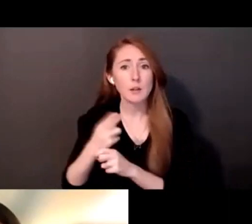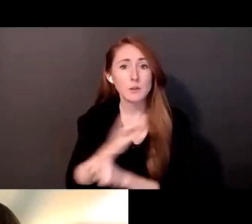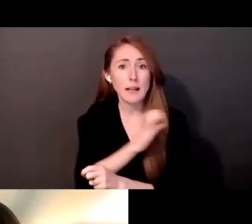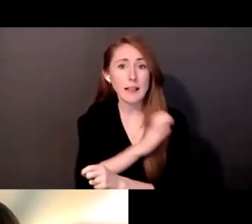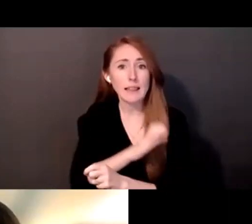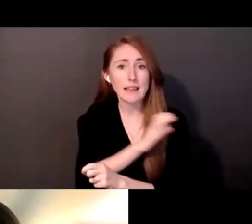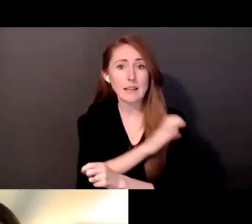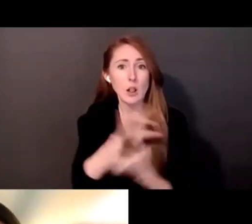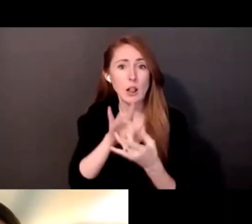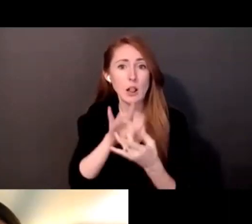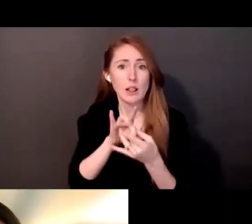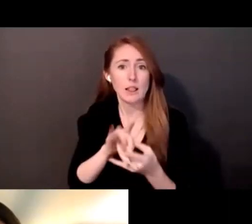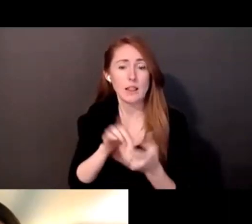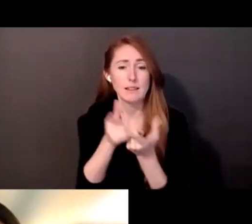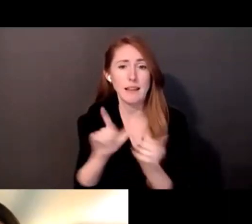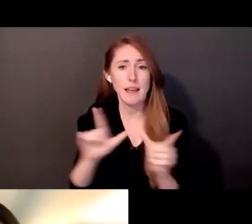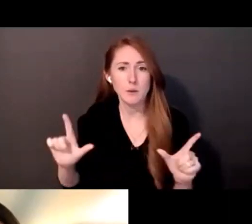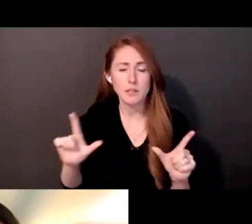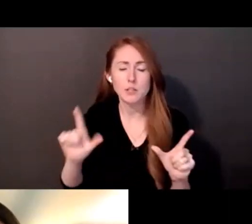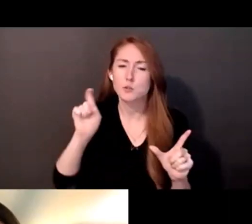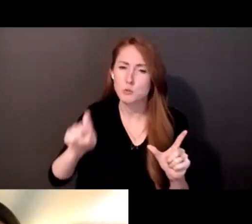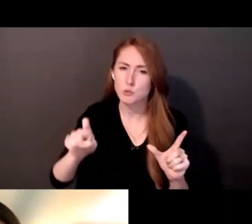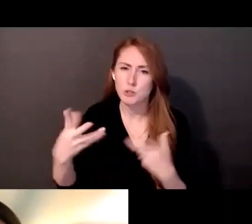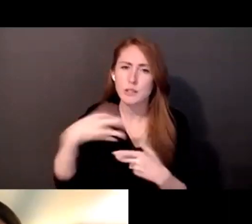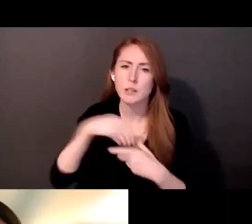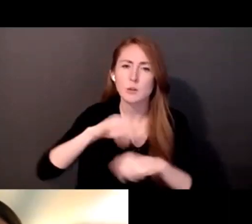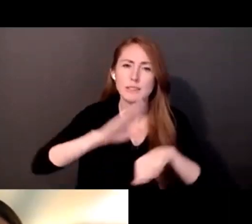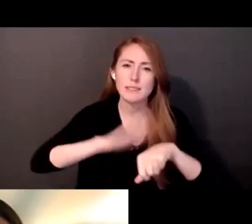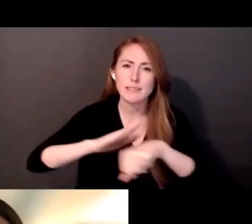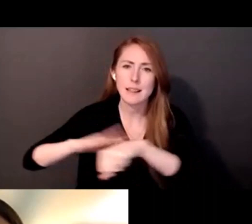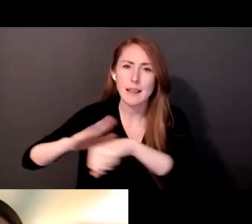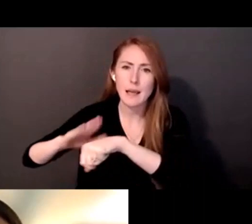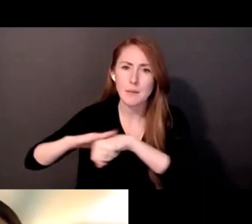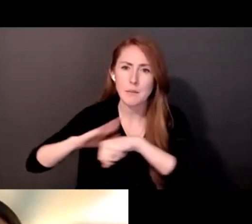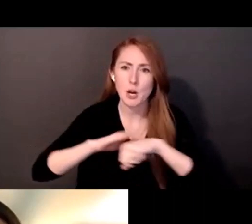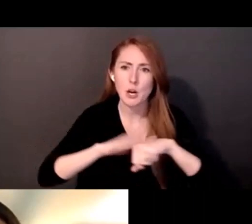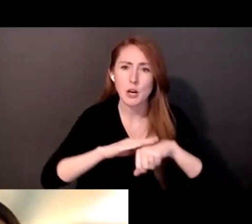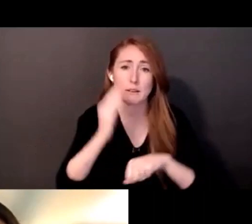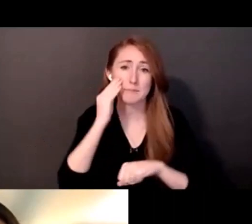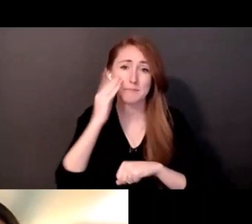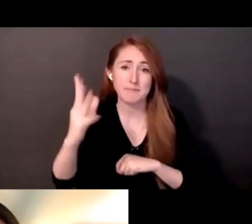here's the really fine detailed clinician way of saying it, but this is what it means generally.